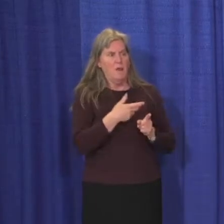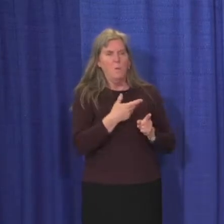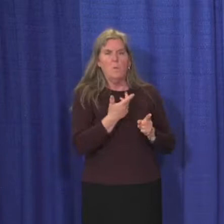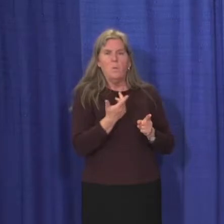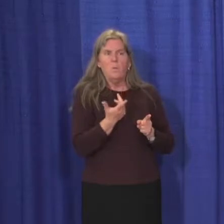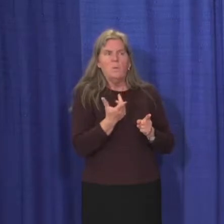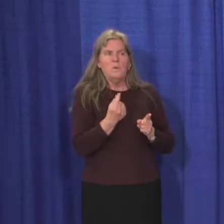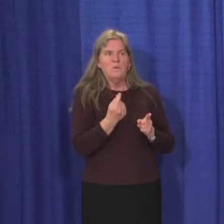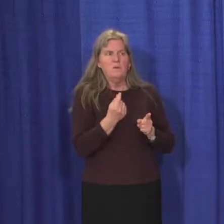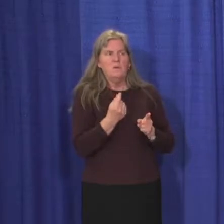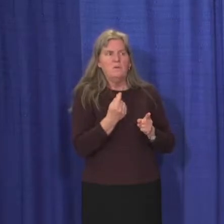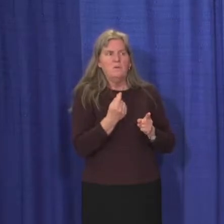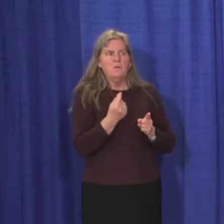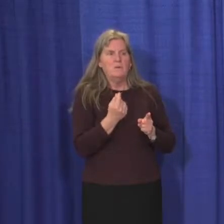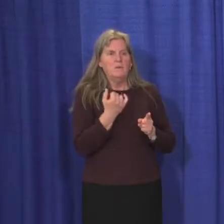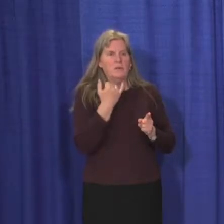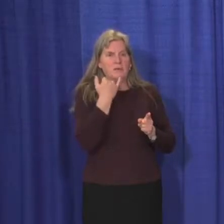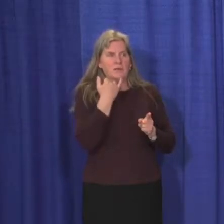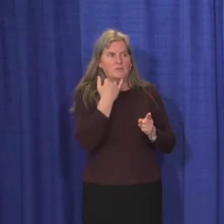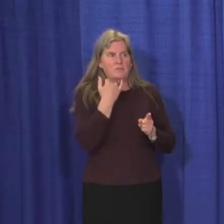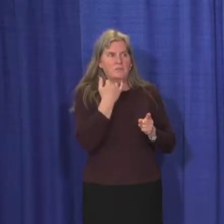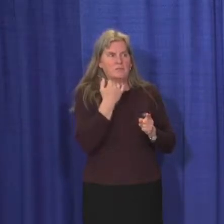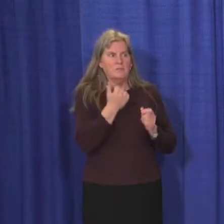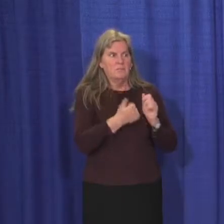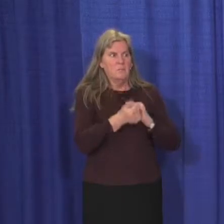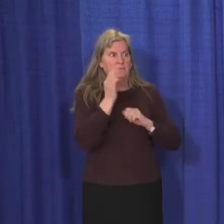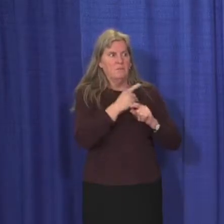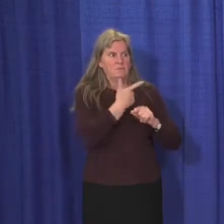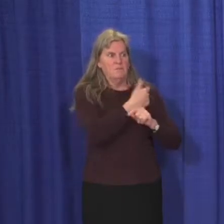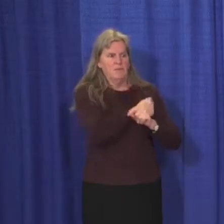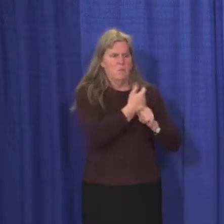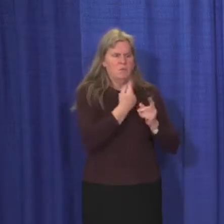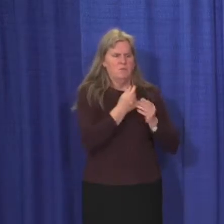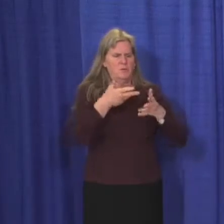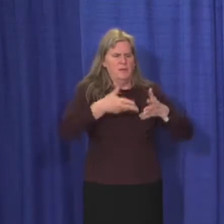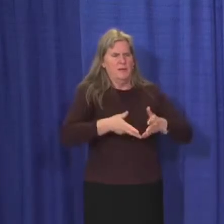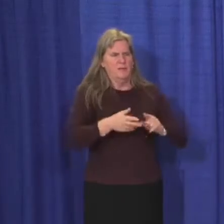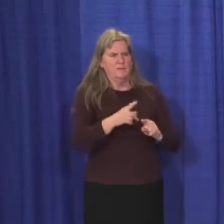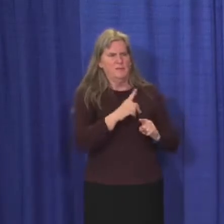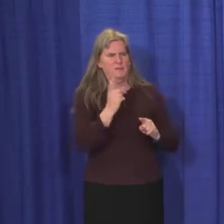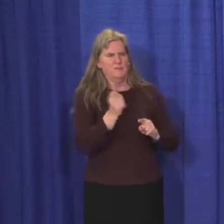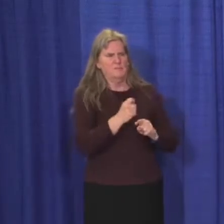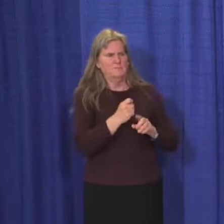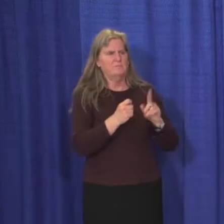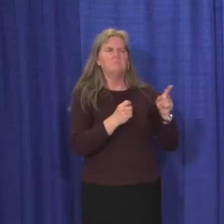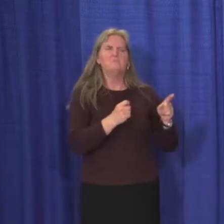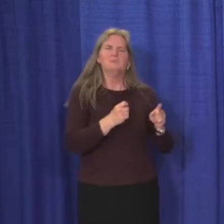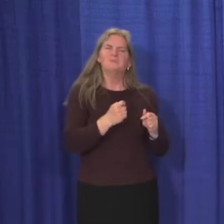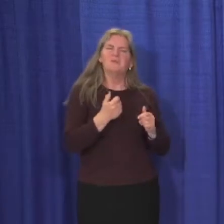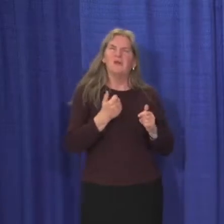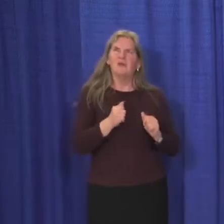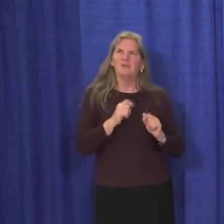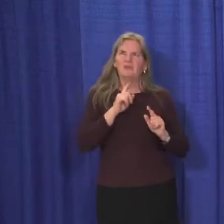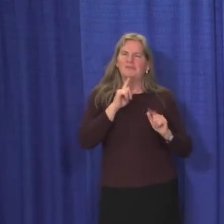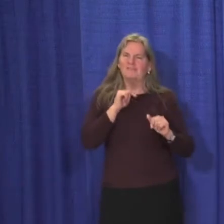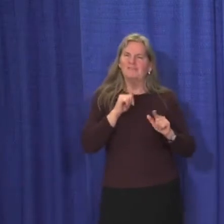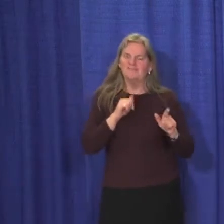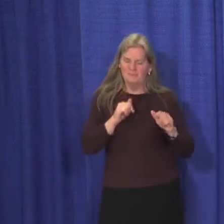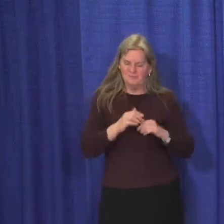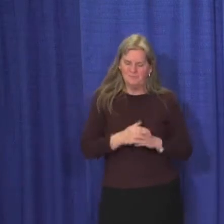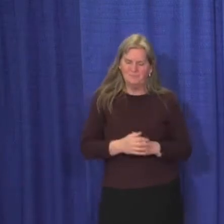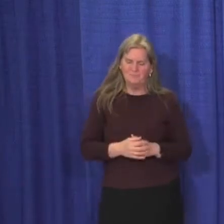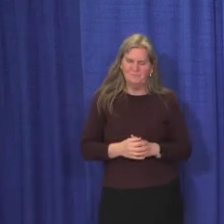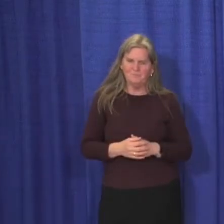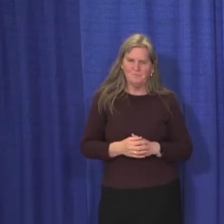people they are vaccinated?